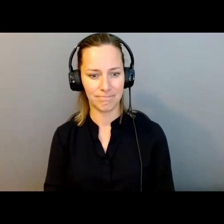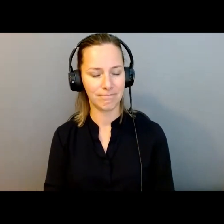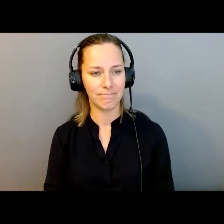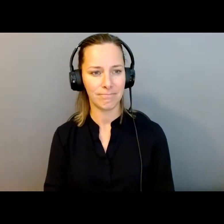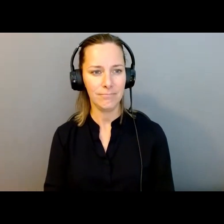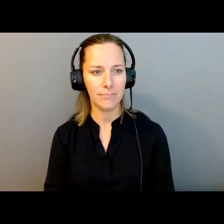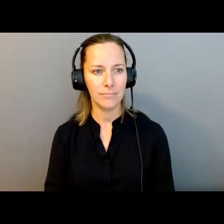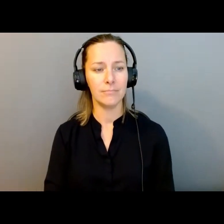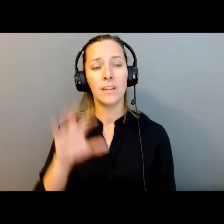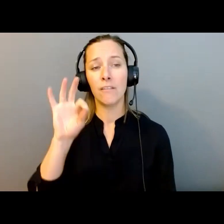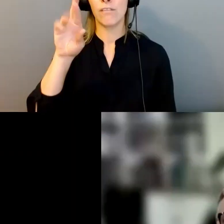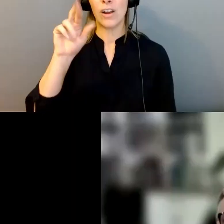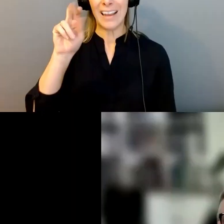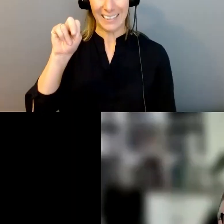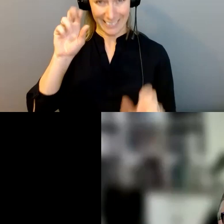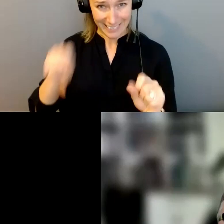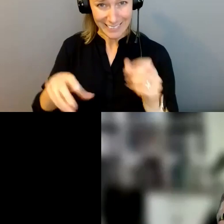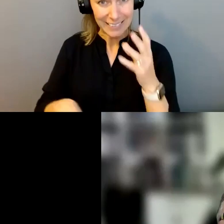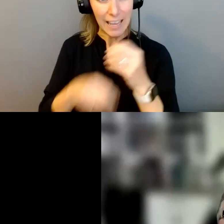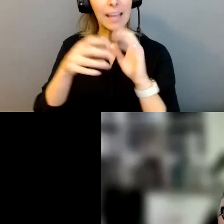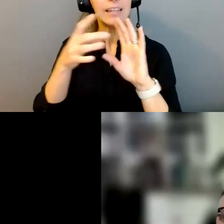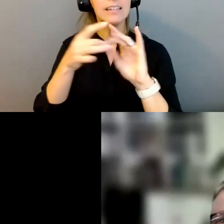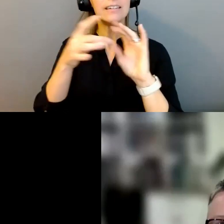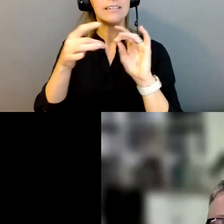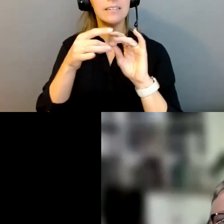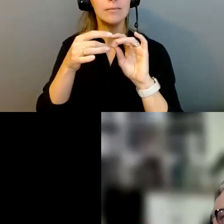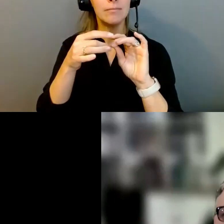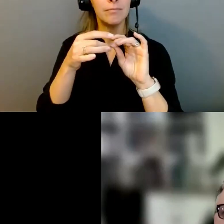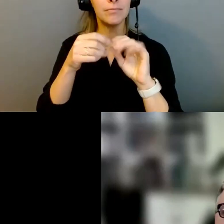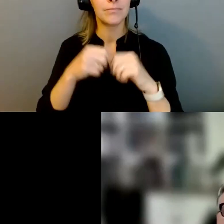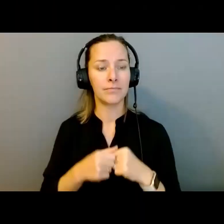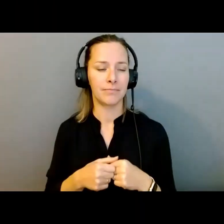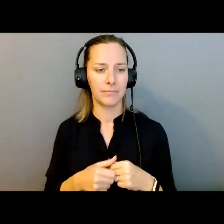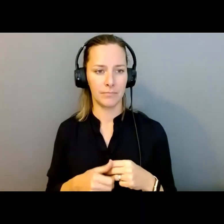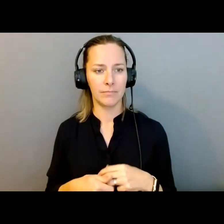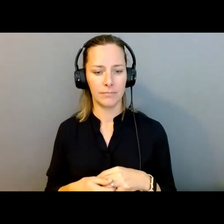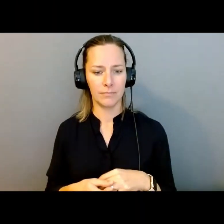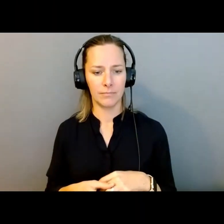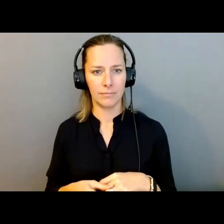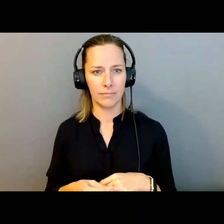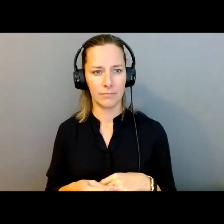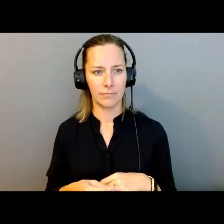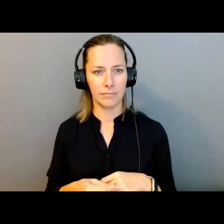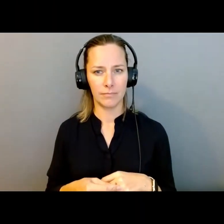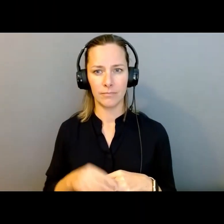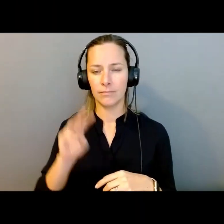I'm wondering if I can just sort of add to this if possible. Maggie, I appreciated you getting